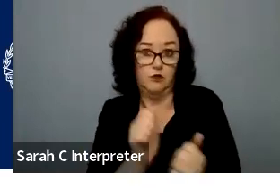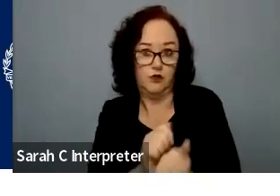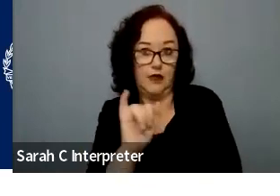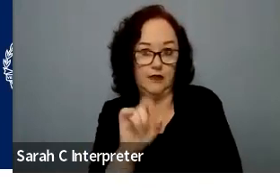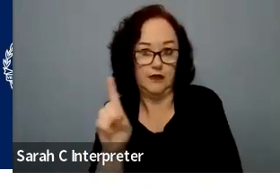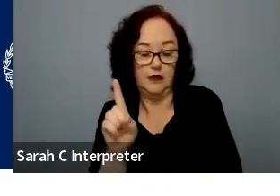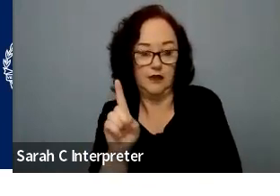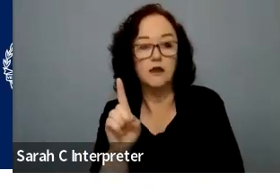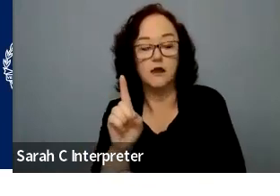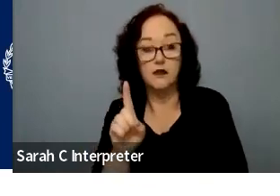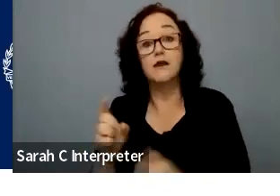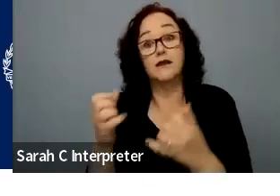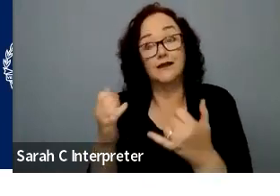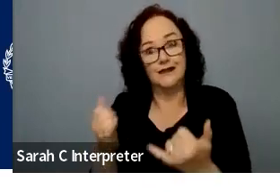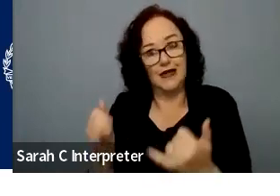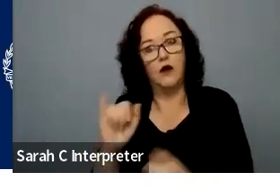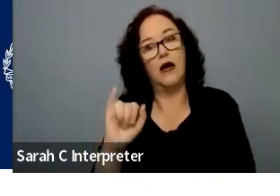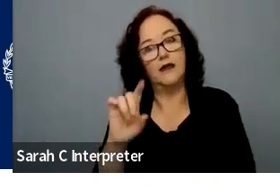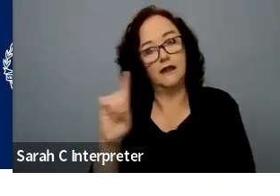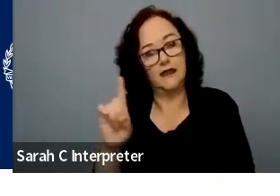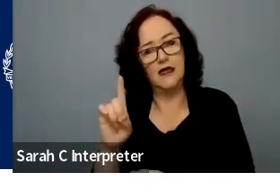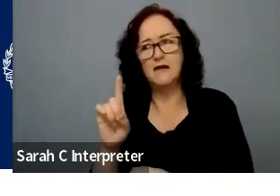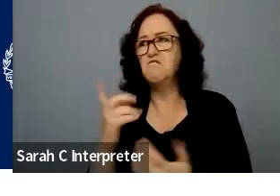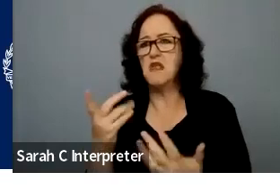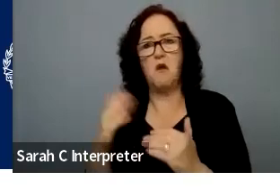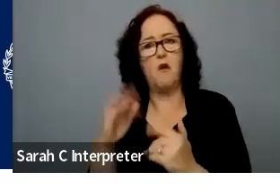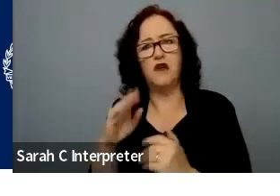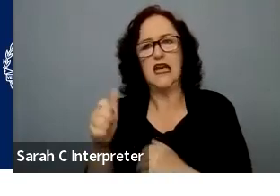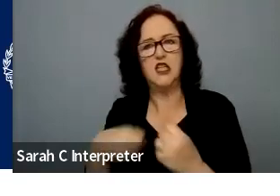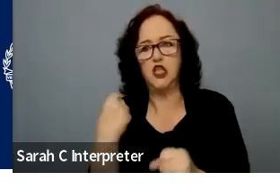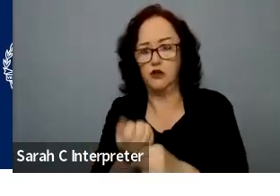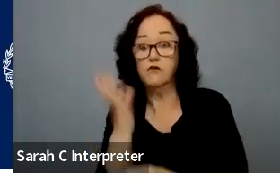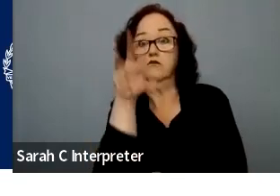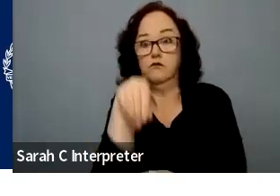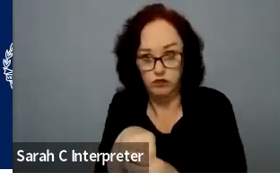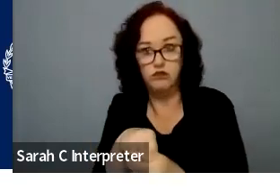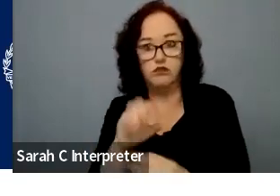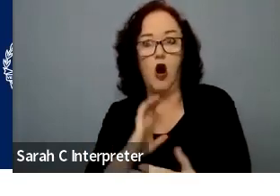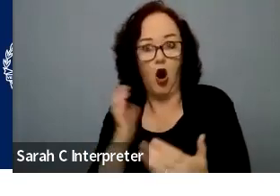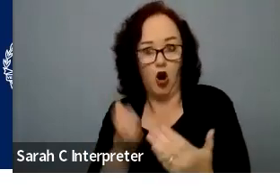in the curriculum for over a decade the focus however has largely been on physical disability